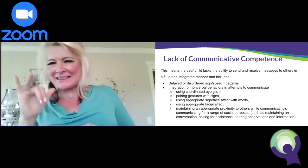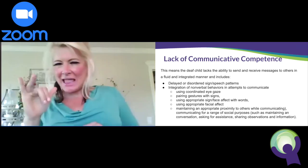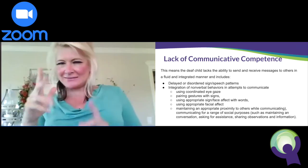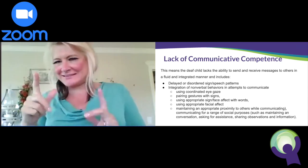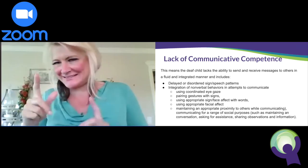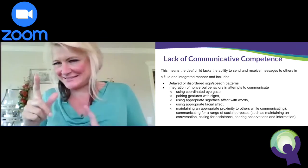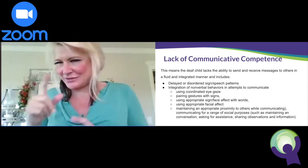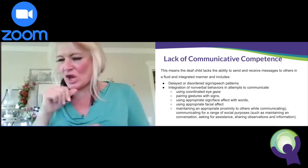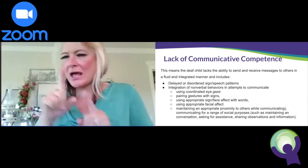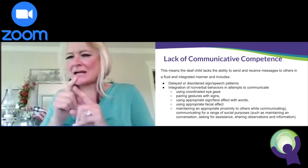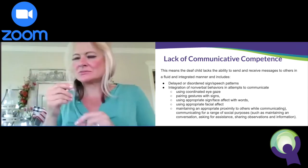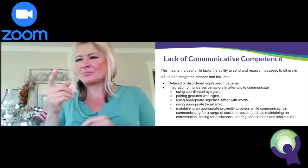some people don't see that. They don't they